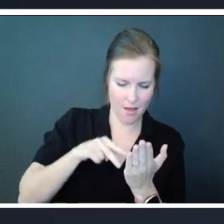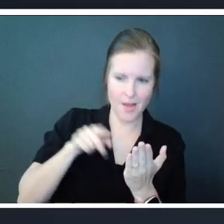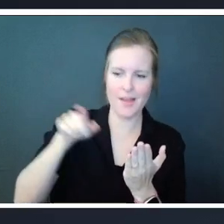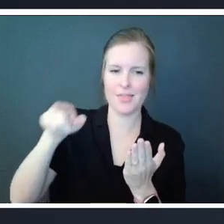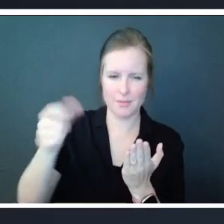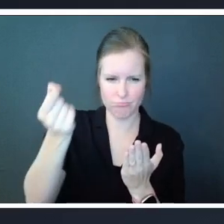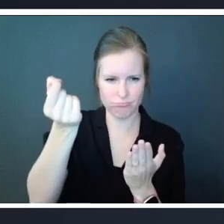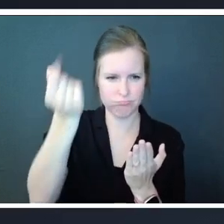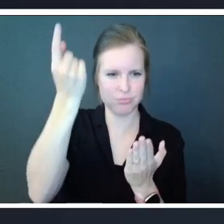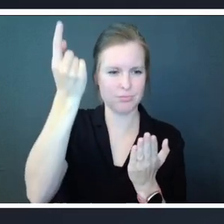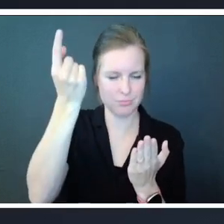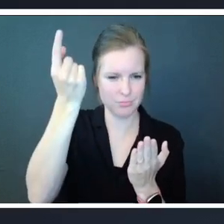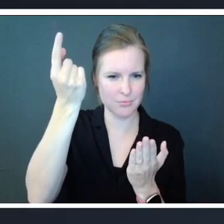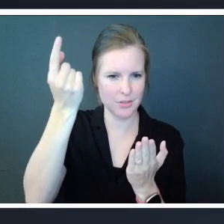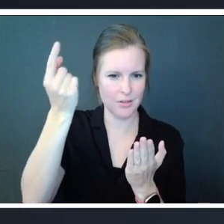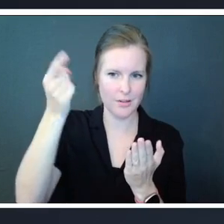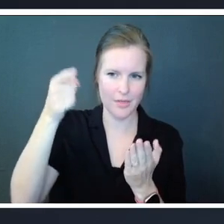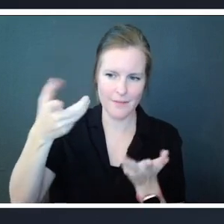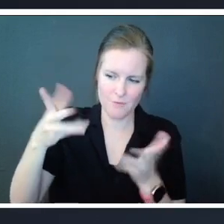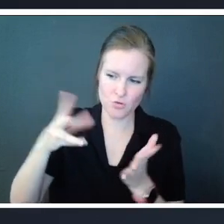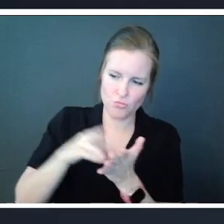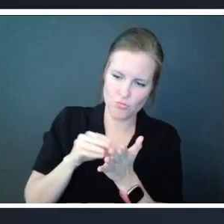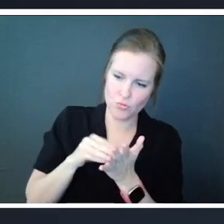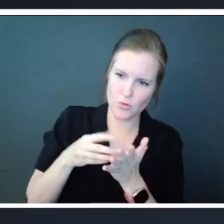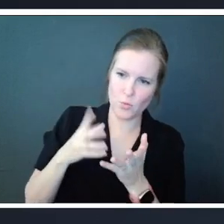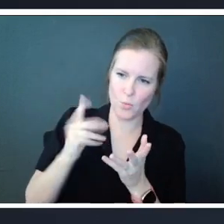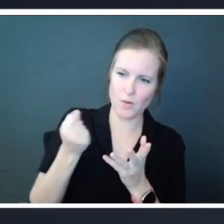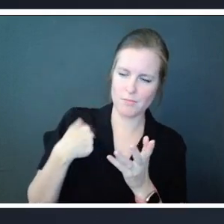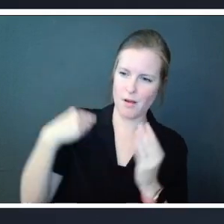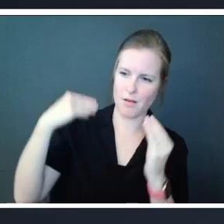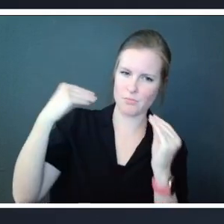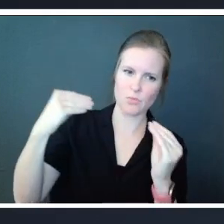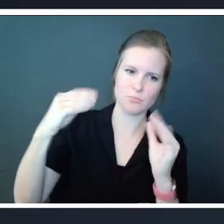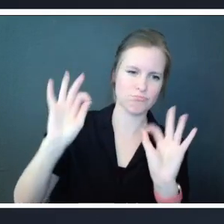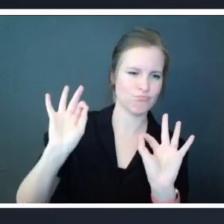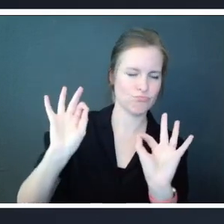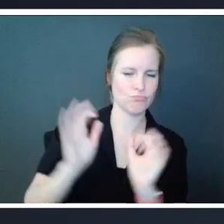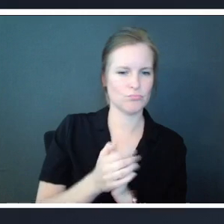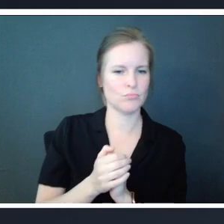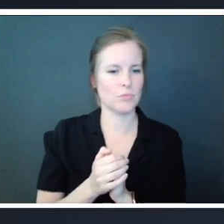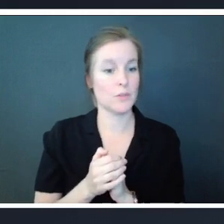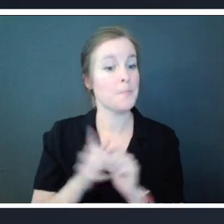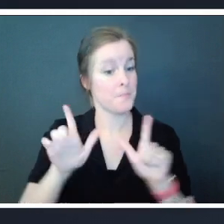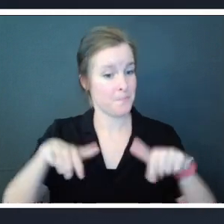intended for them to learn? We also have a survey at the end of each program, generally adults